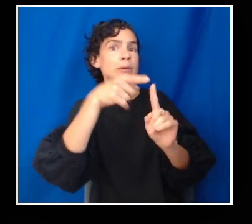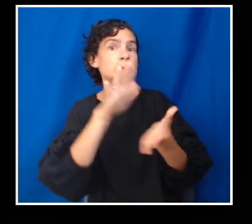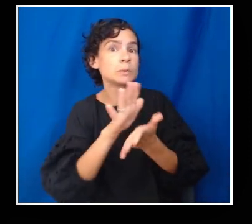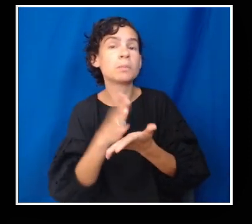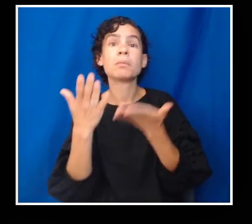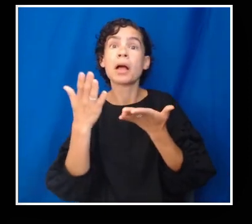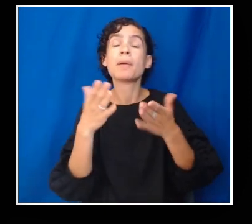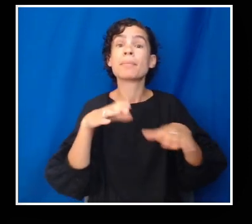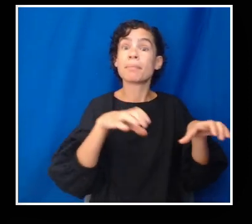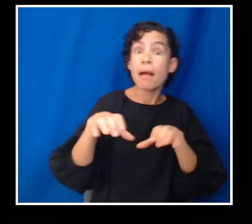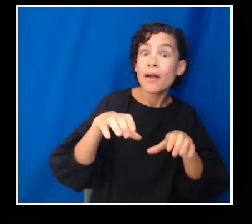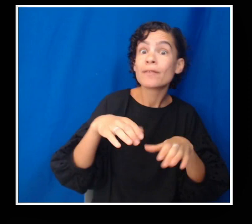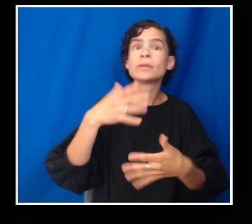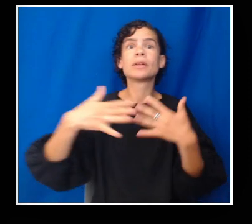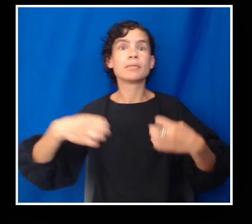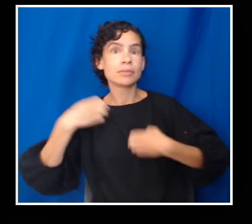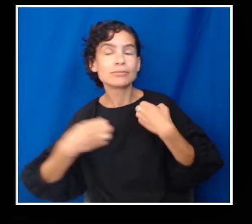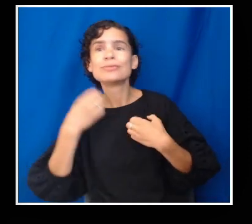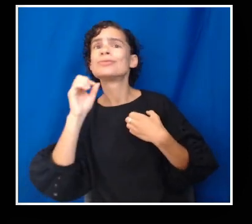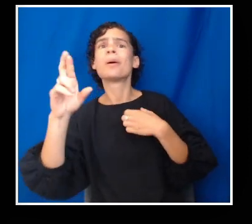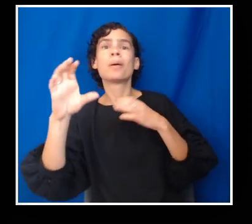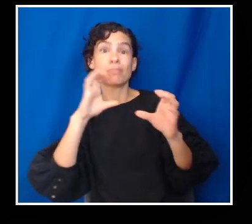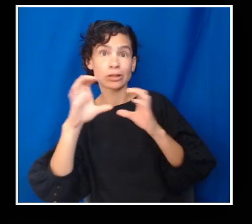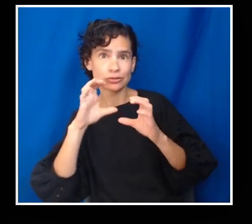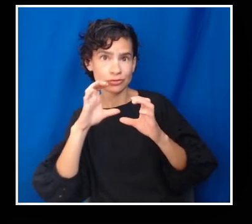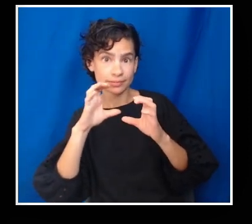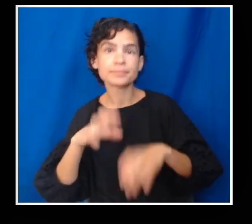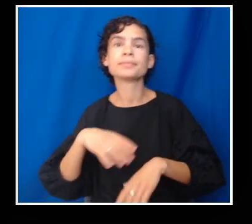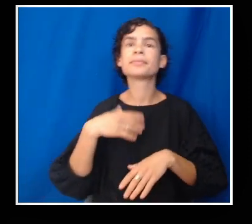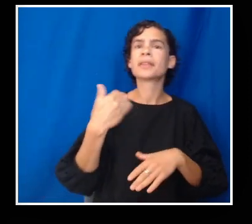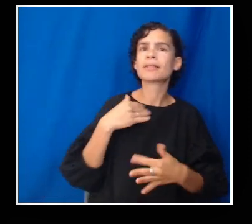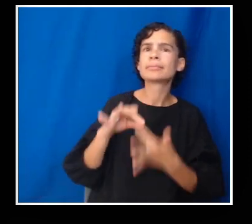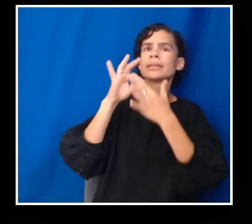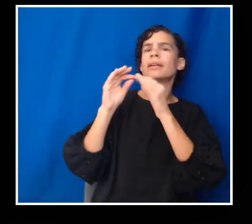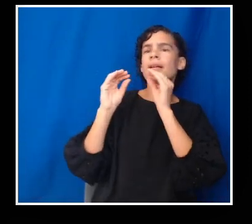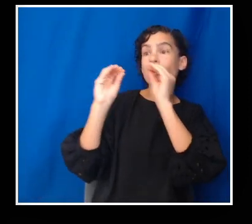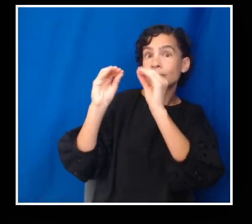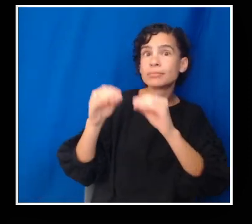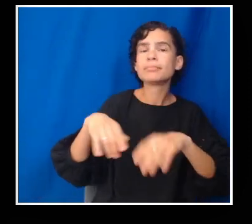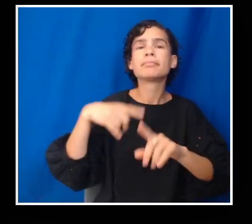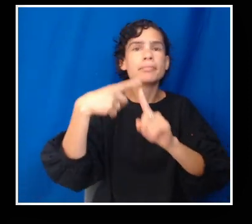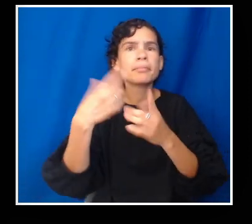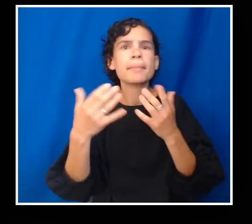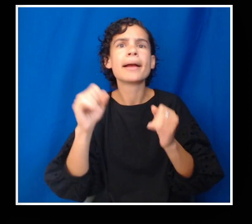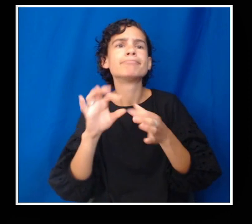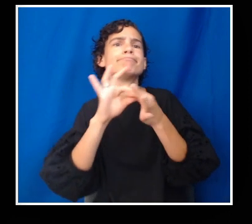social-emotional needs, or communication. In addition to special education services, an IEP may include related services.